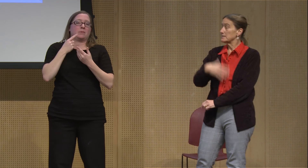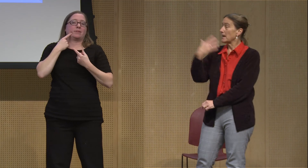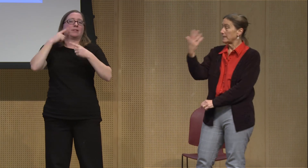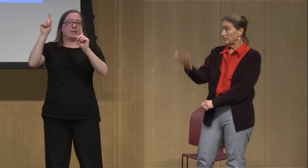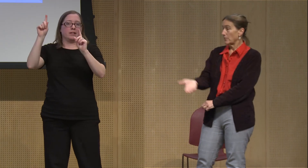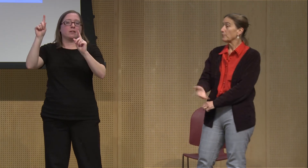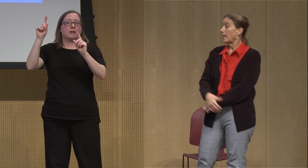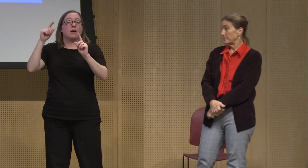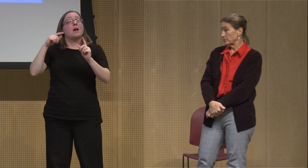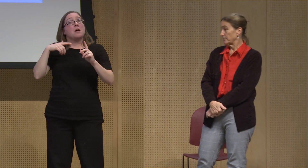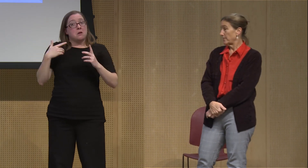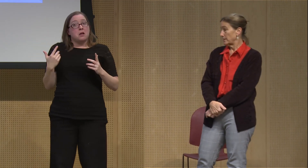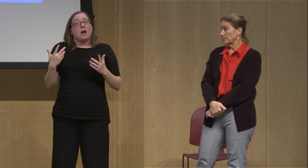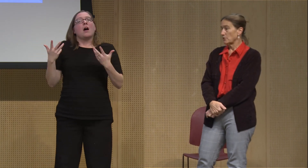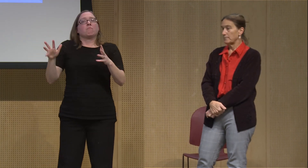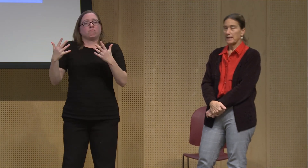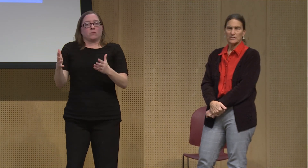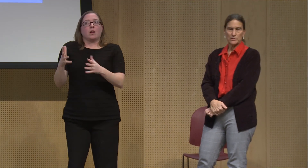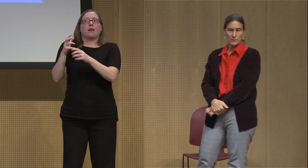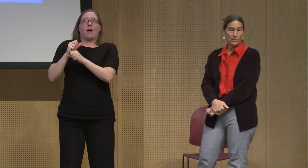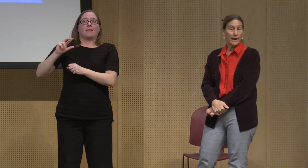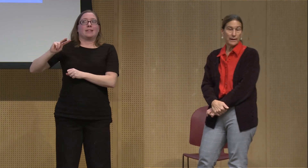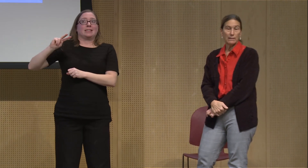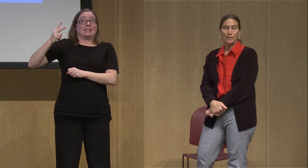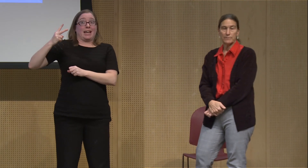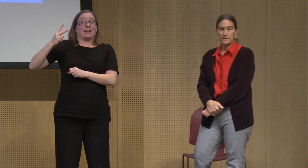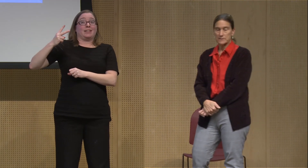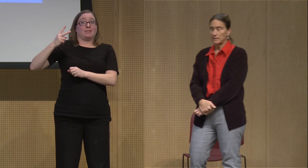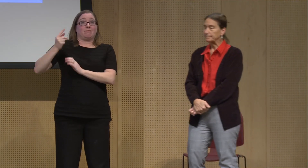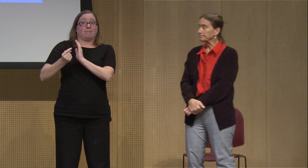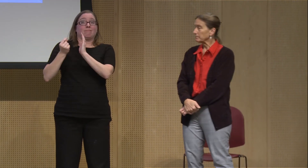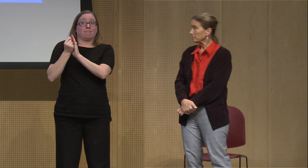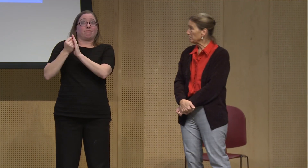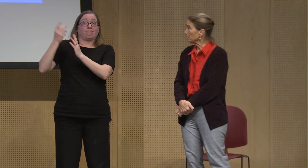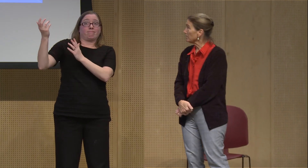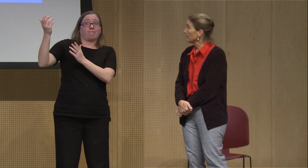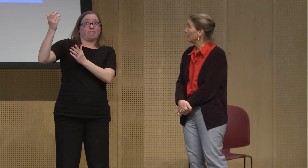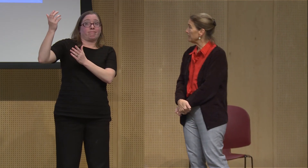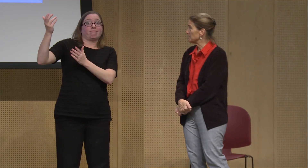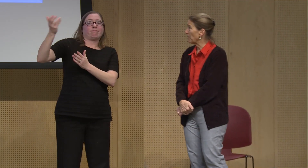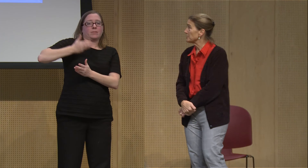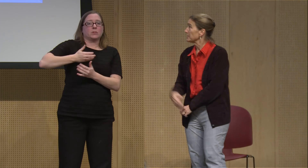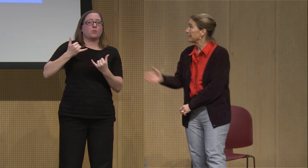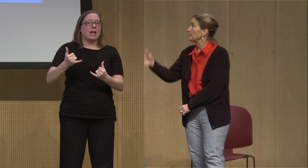ANOTHER 5 YEARS OF FUNDING. SO I'M IN ACTUALLY YEAR 8 OF THIS, UM-- OF THIS PROJECT.